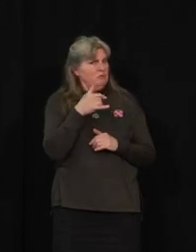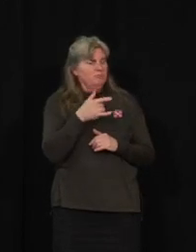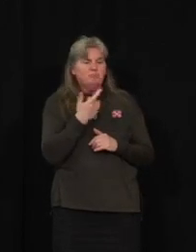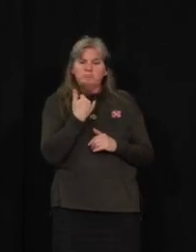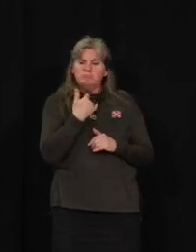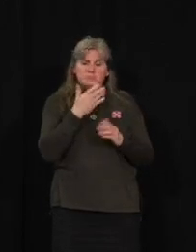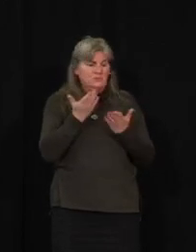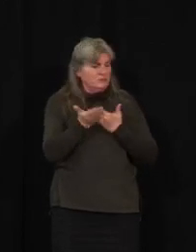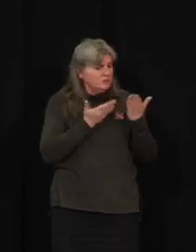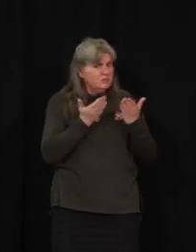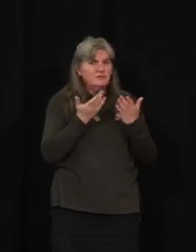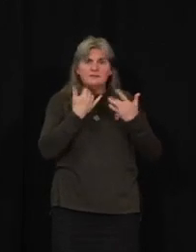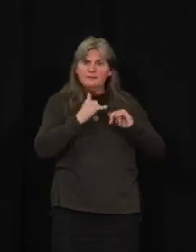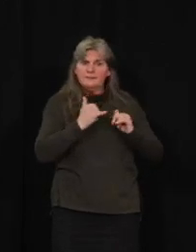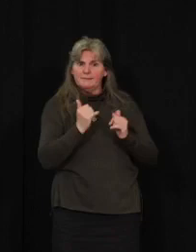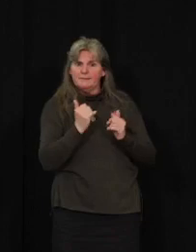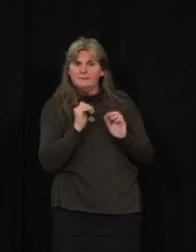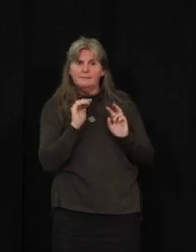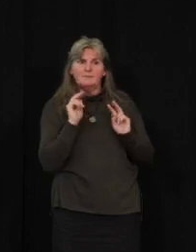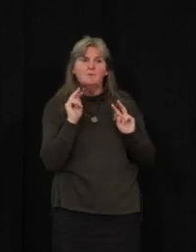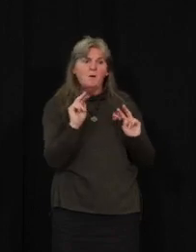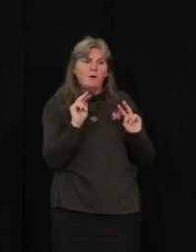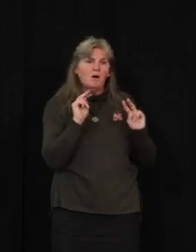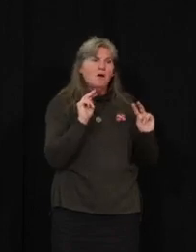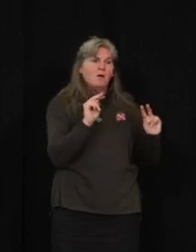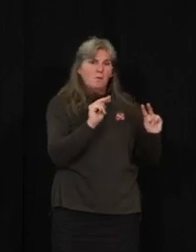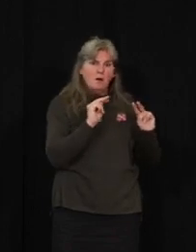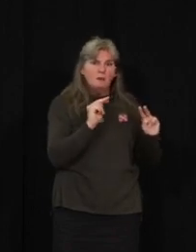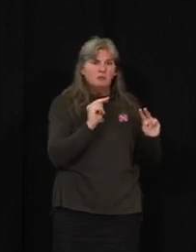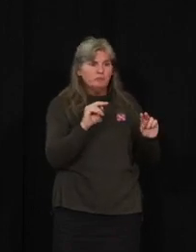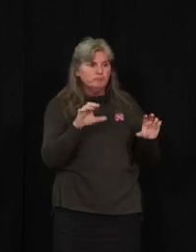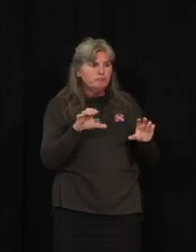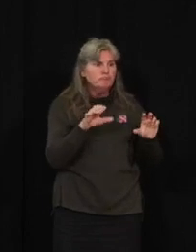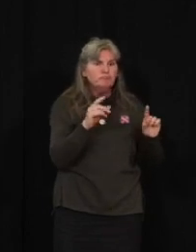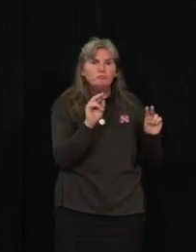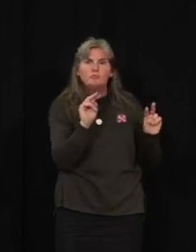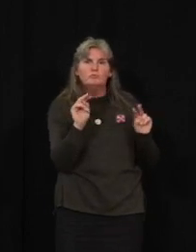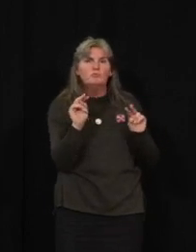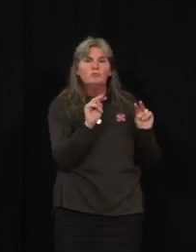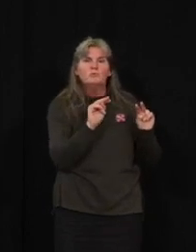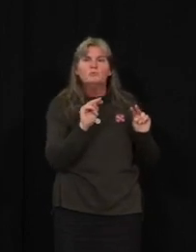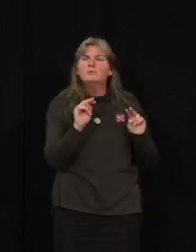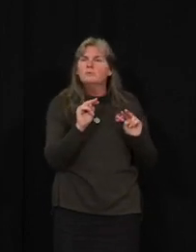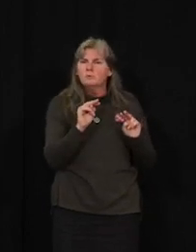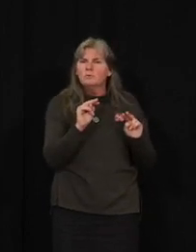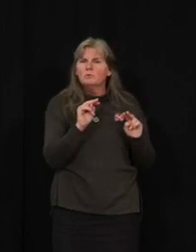They have just produced a great infographics for safe drug use